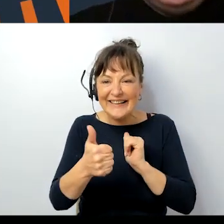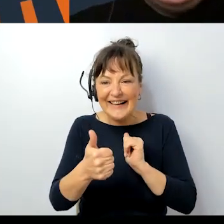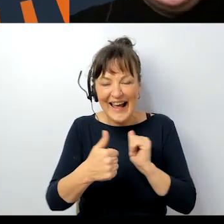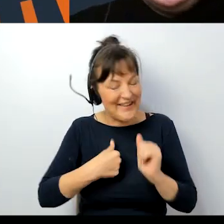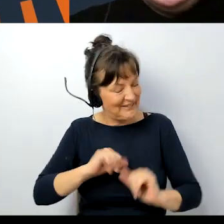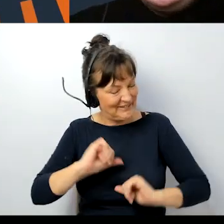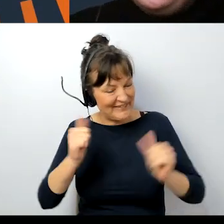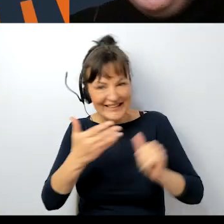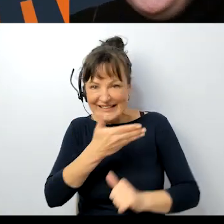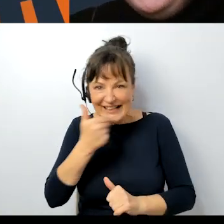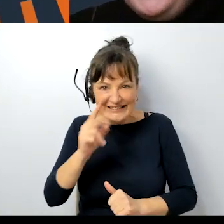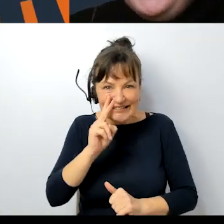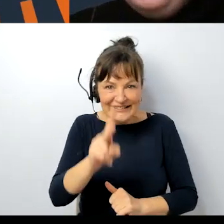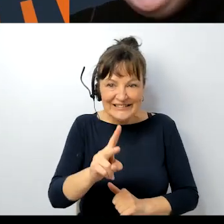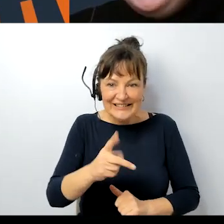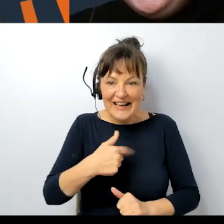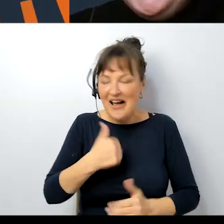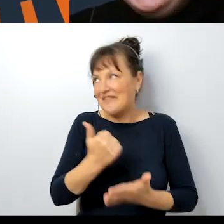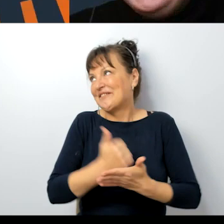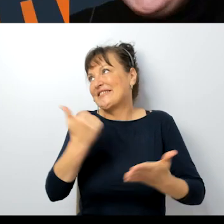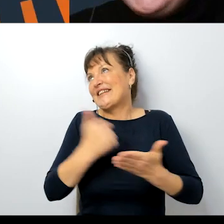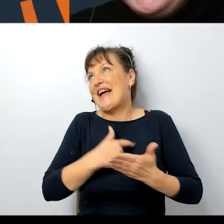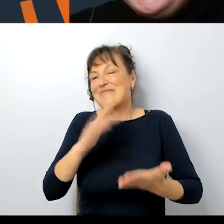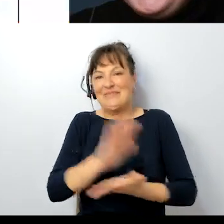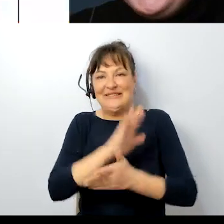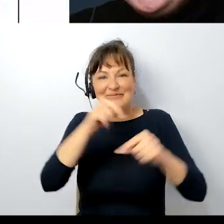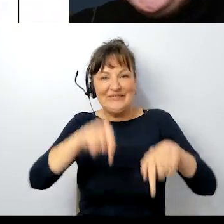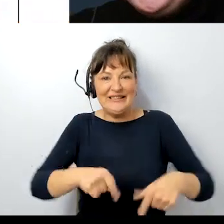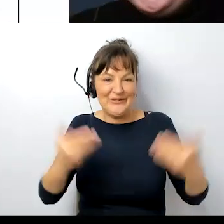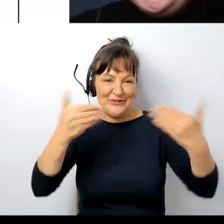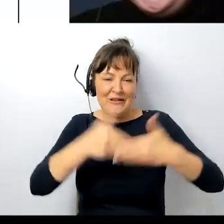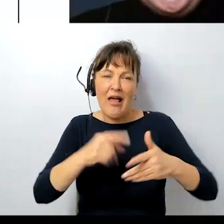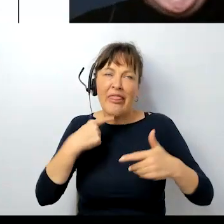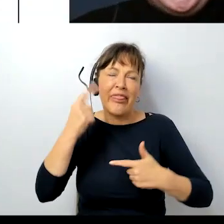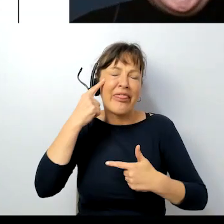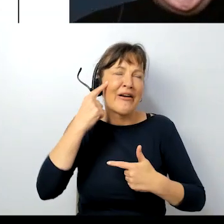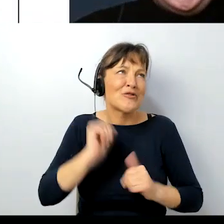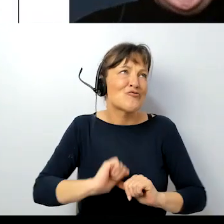some questions that have come in how are you doing Lynn nice to see you. Hi Claire, how are you? It's